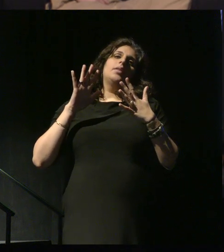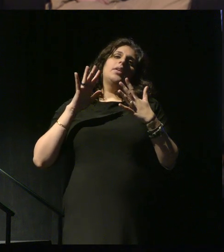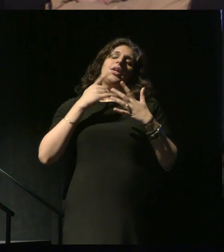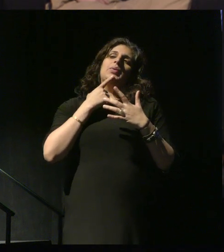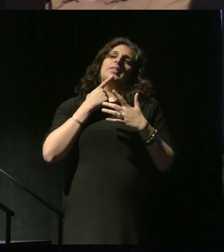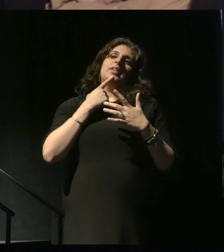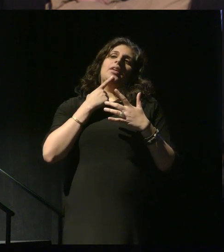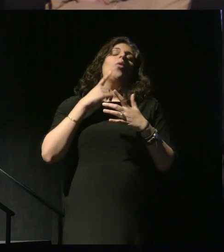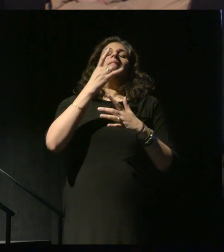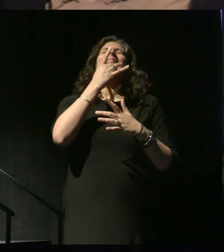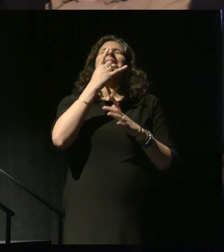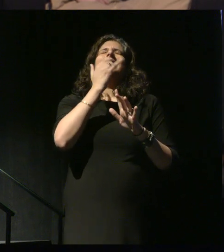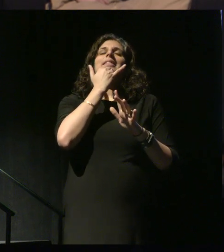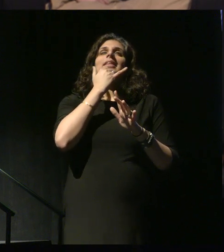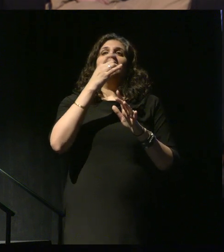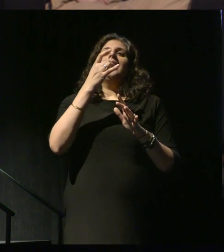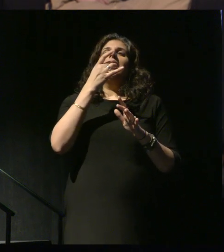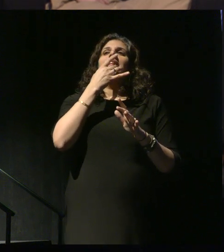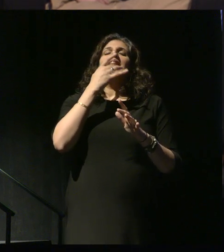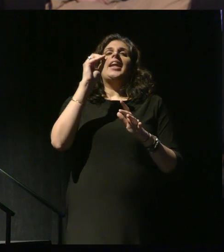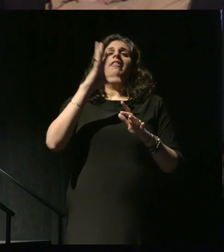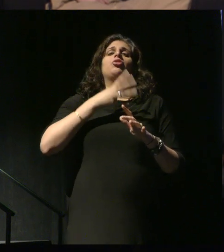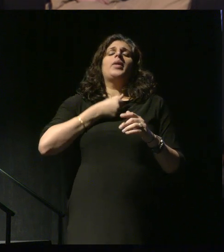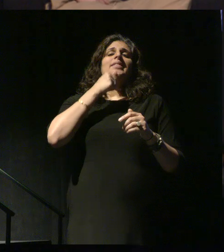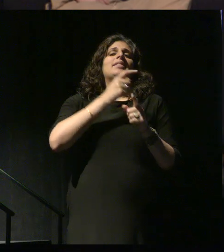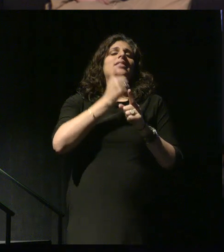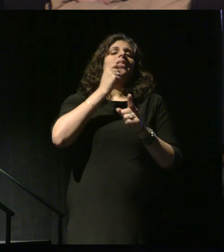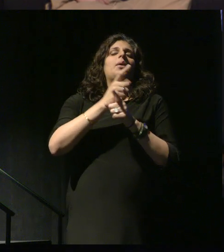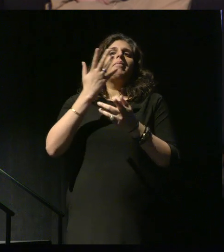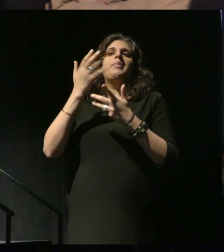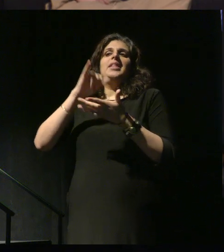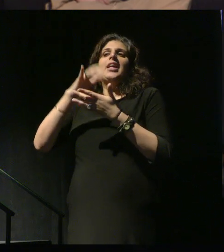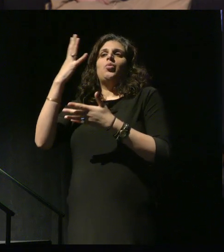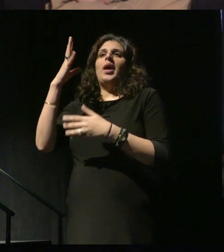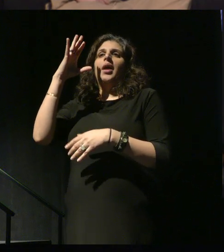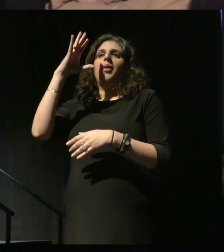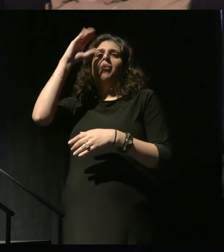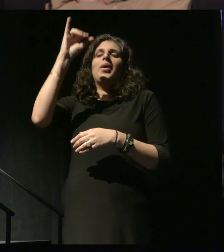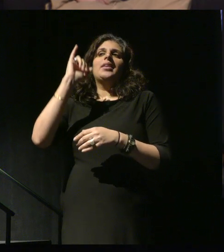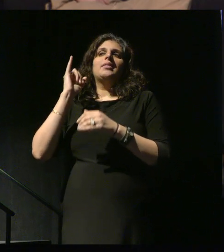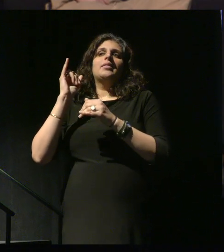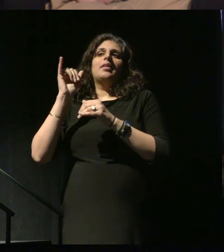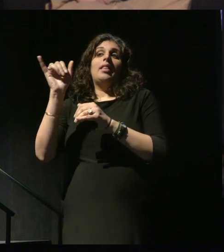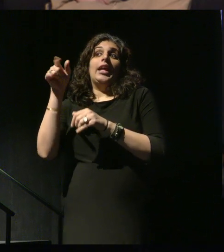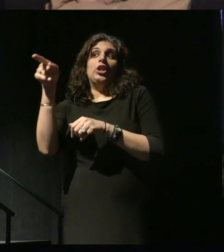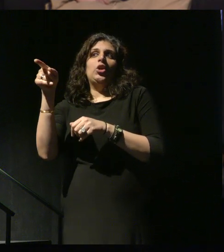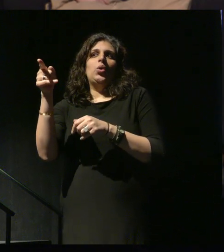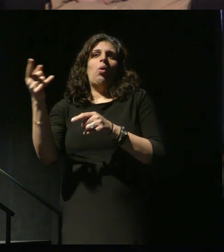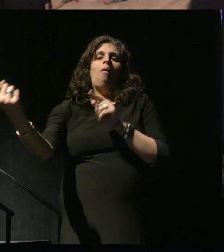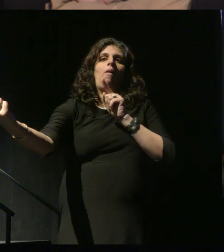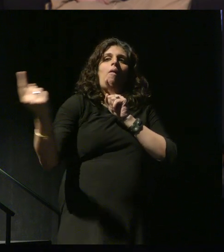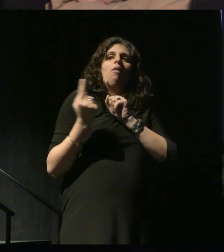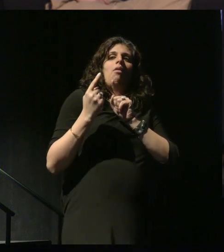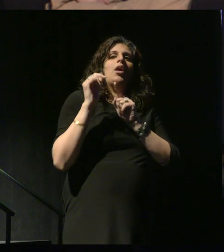and the light of transistors, you say, "Maybe that's why boys like you come to girls like me in the first place.